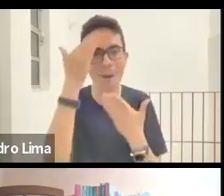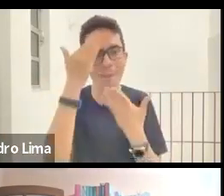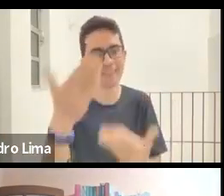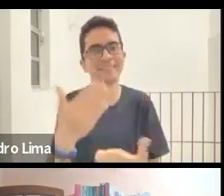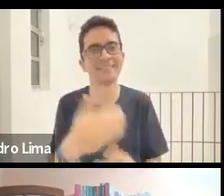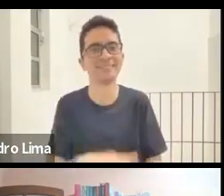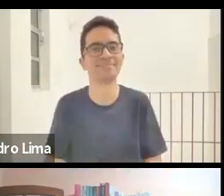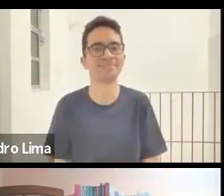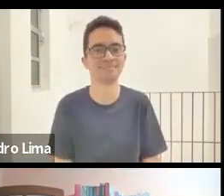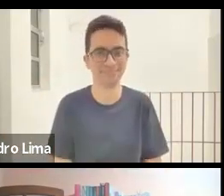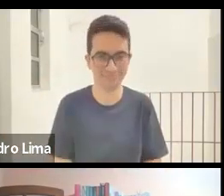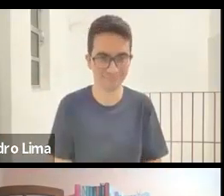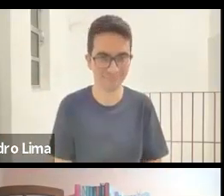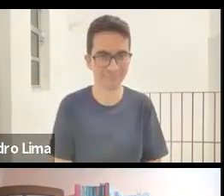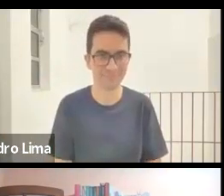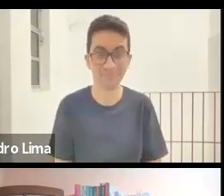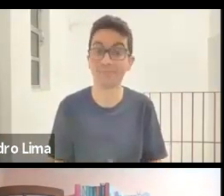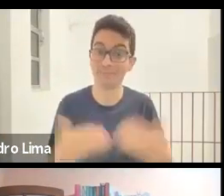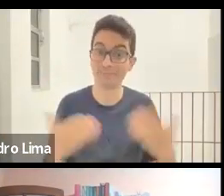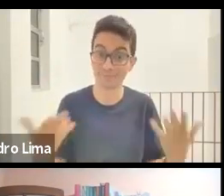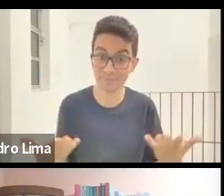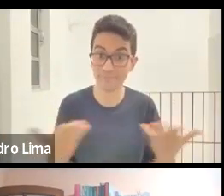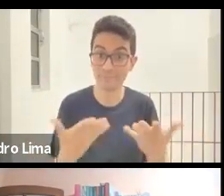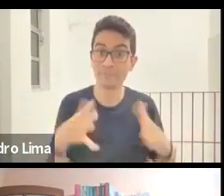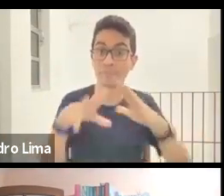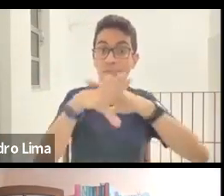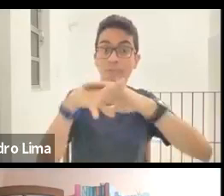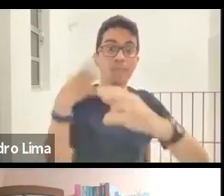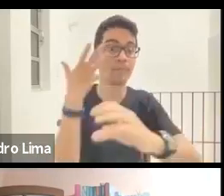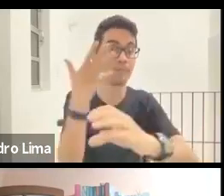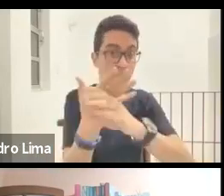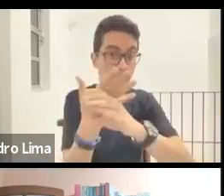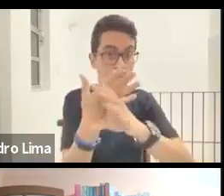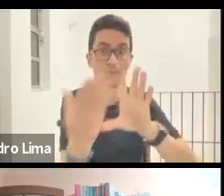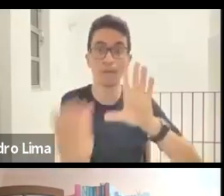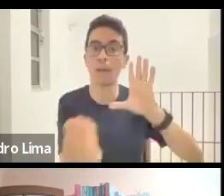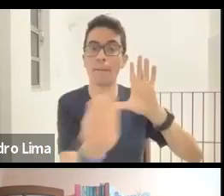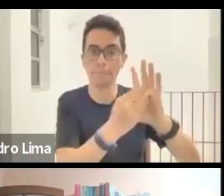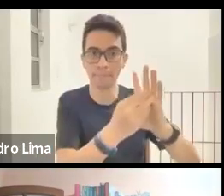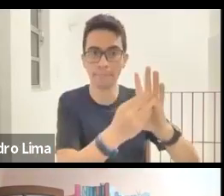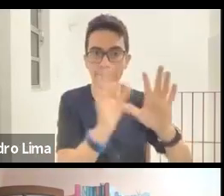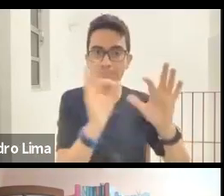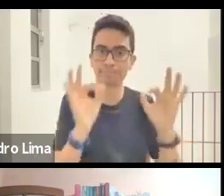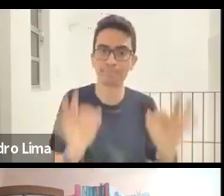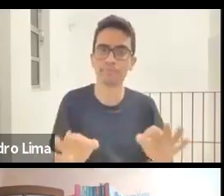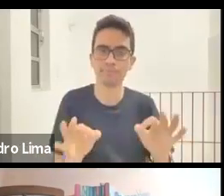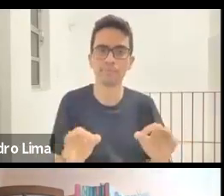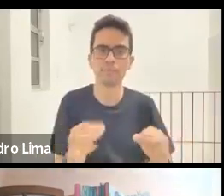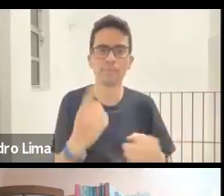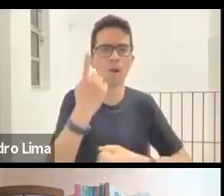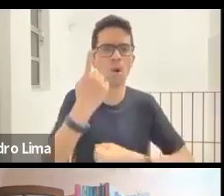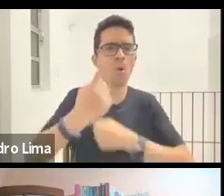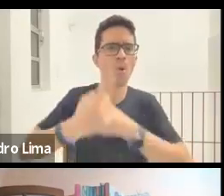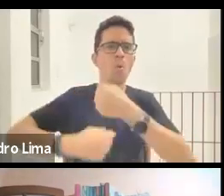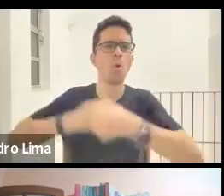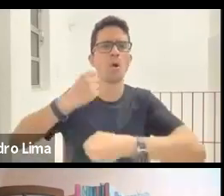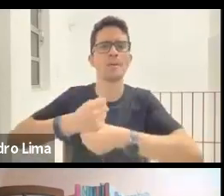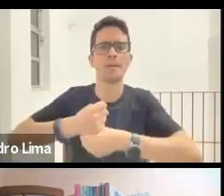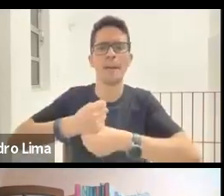Now Peter is going Now Peter is going to be put on you Now Peter is going to be put on youTube, and this keeps being used. Sometimes the year. later people write to us